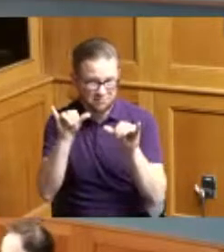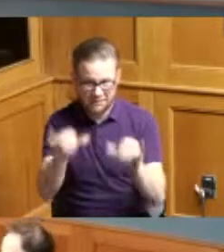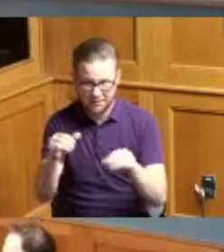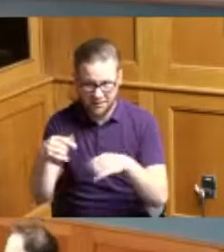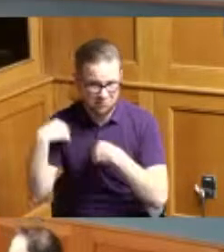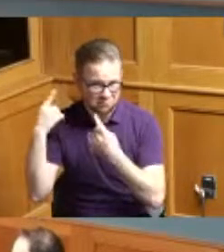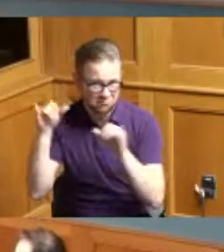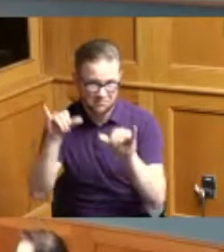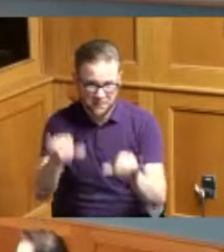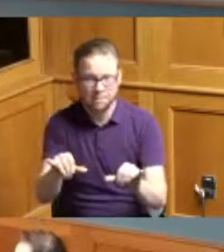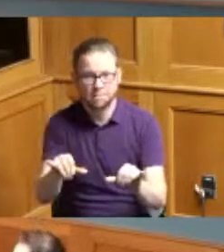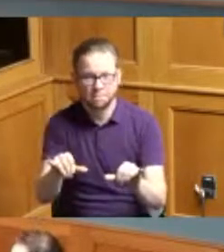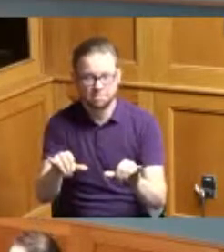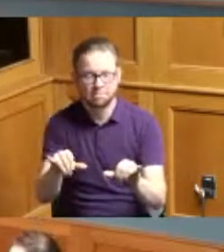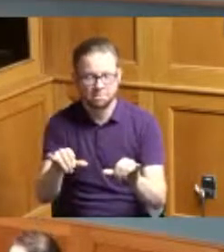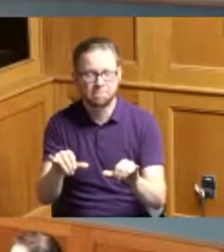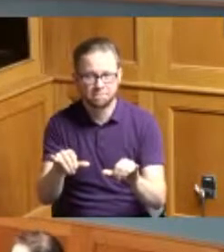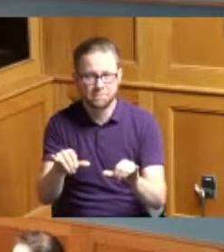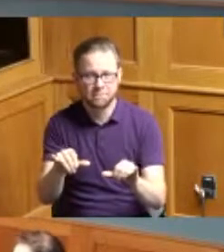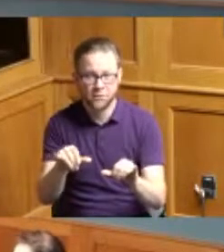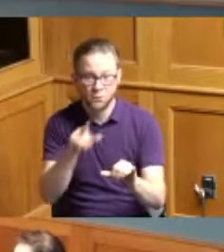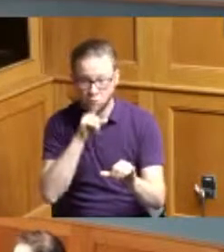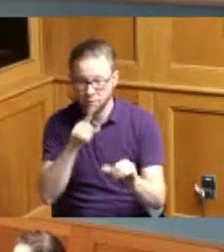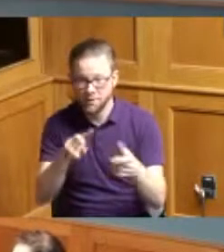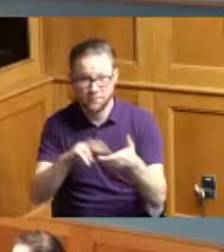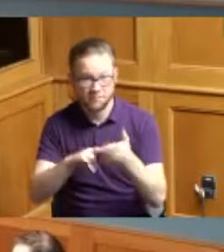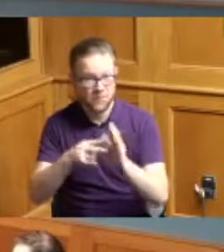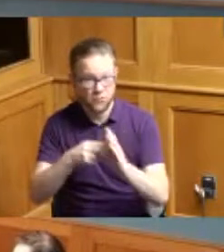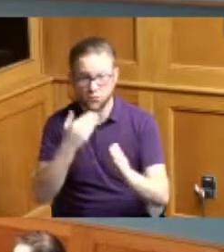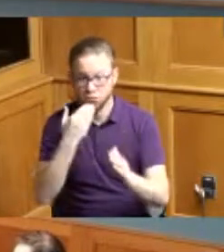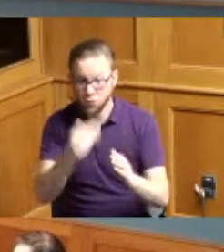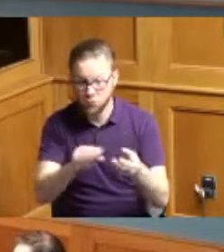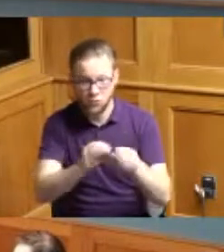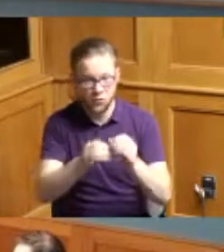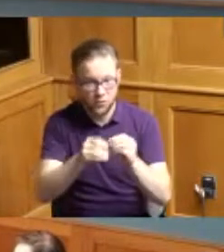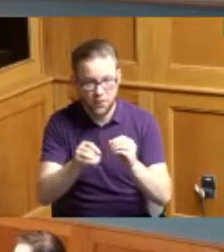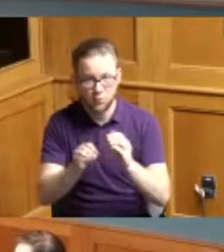which generally speaking is lots of positive numbers and things heading in the right direction